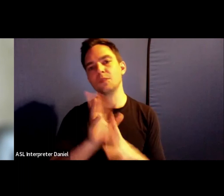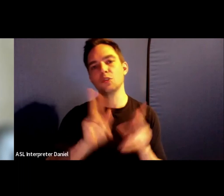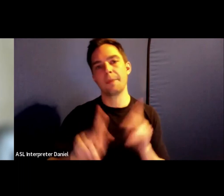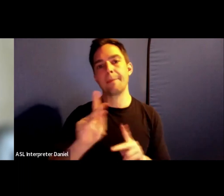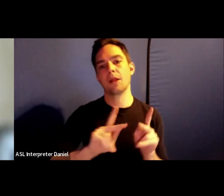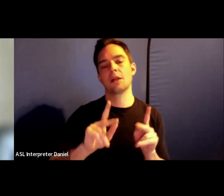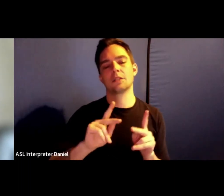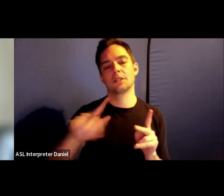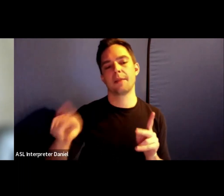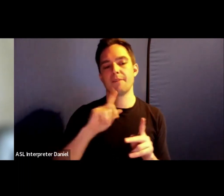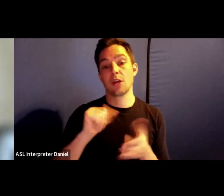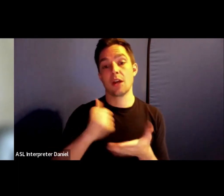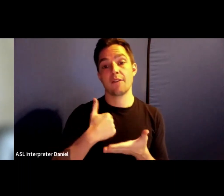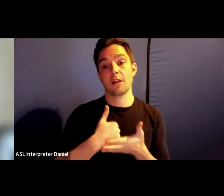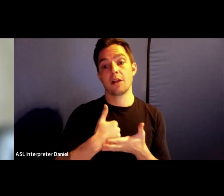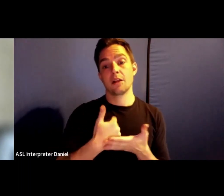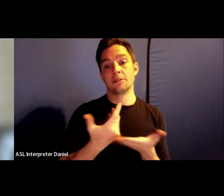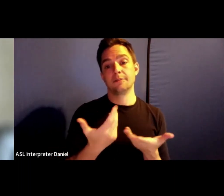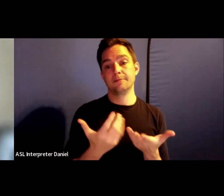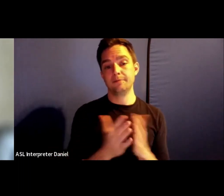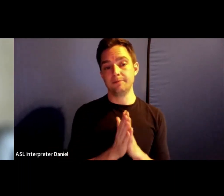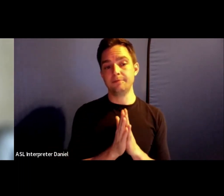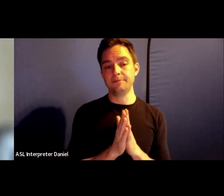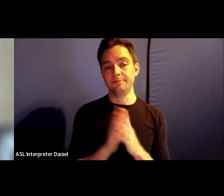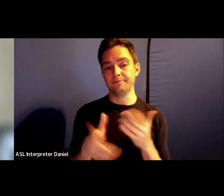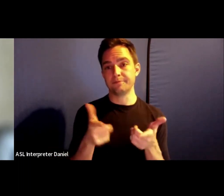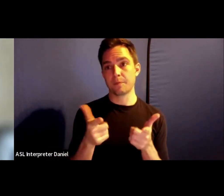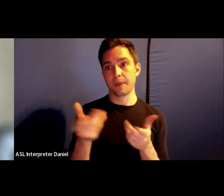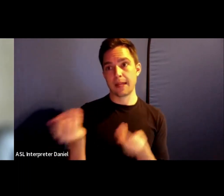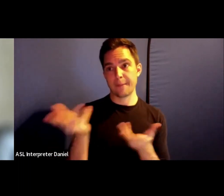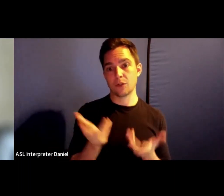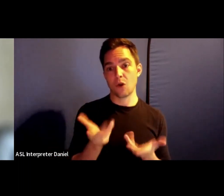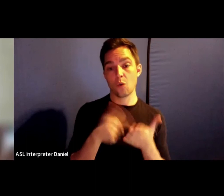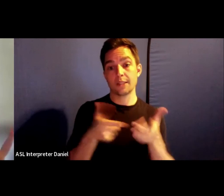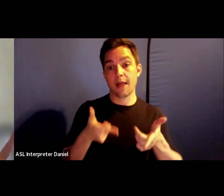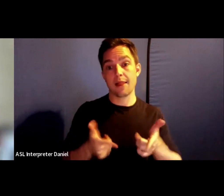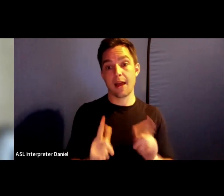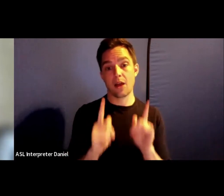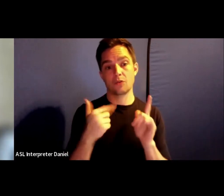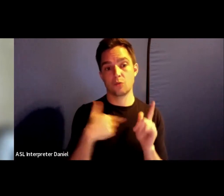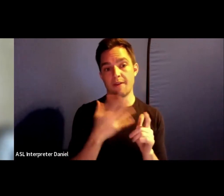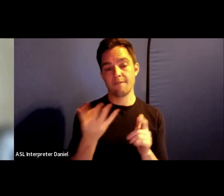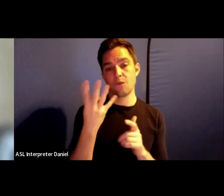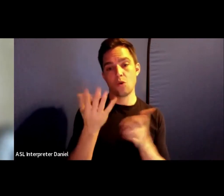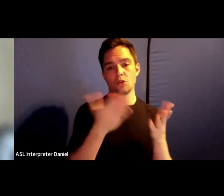been very helpful, about letting me know, like what's allowed, we have four service categories in,